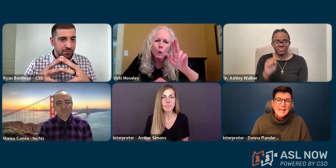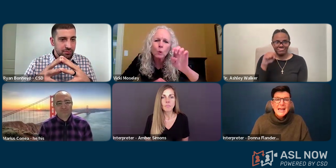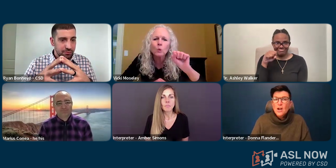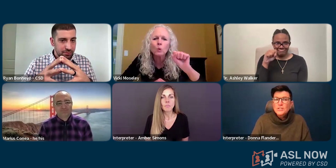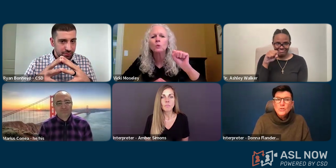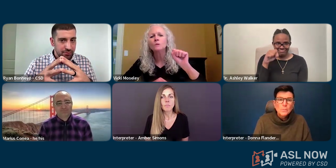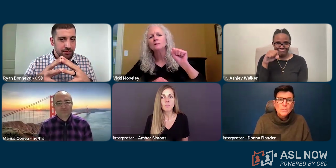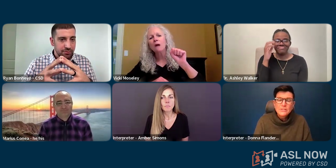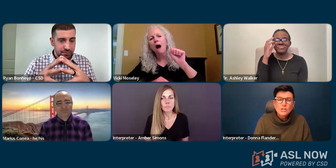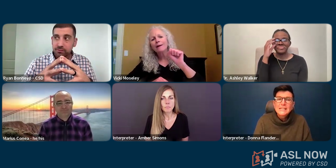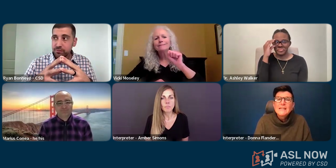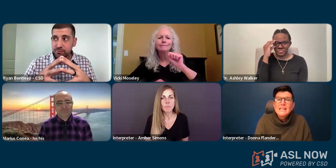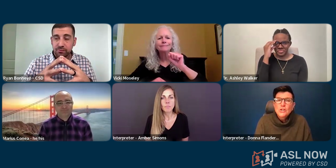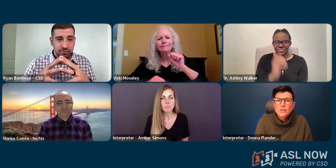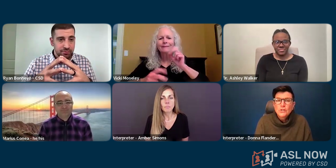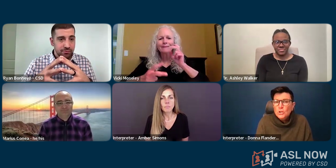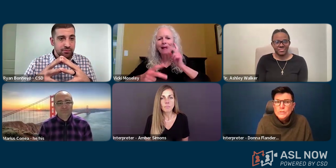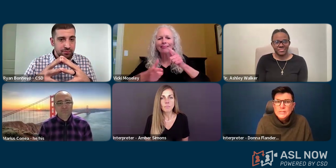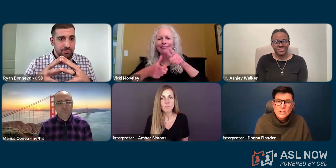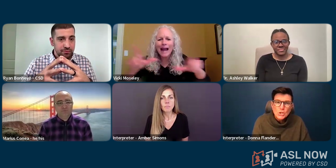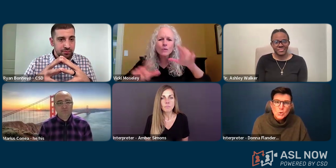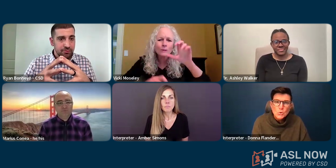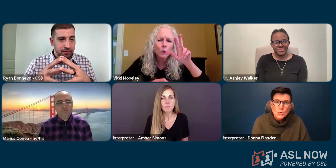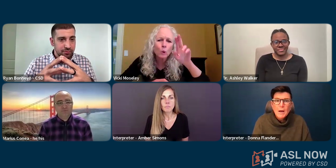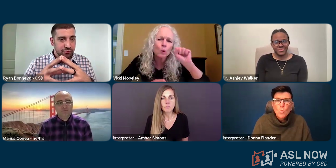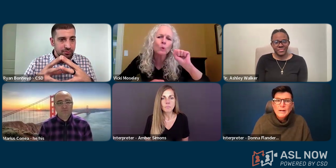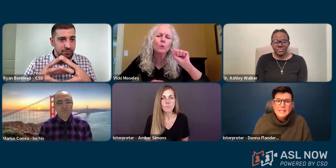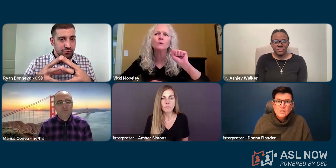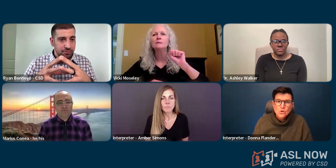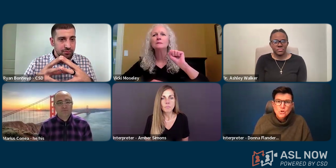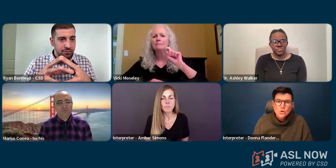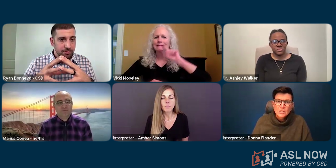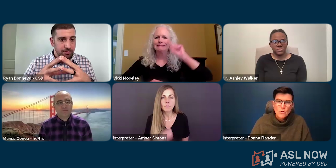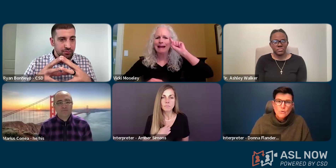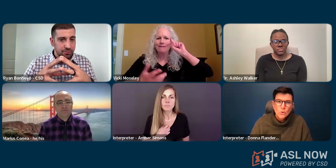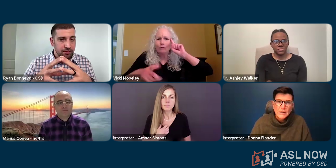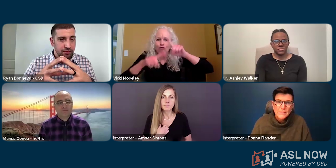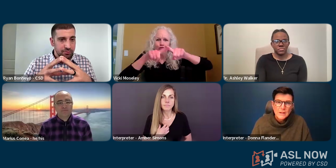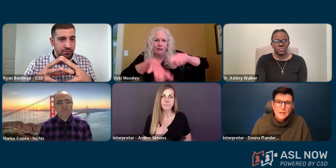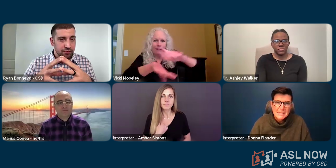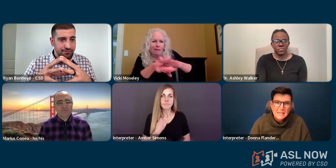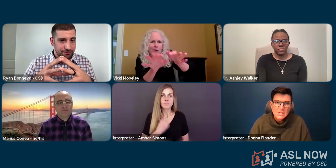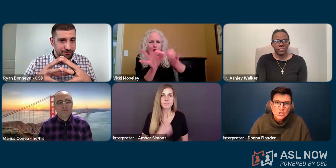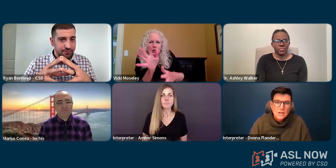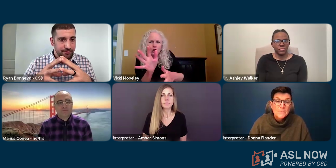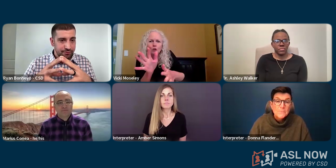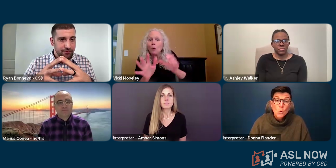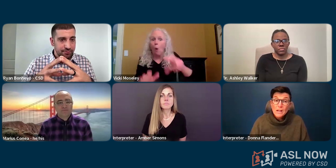Right? And also, they're they're giving each other clues and cues about what it is they're trying to go for in their message.